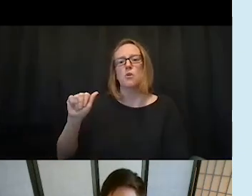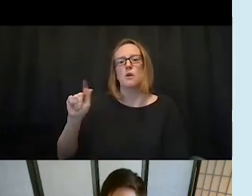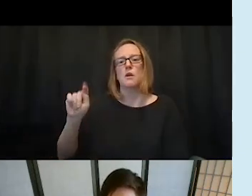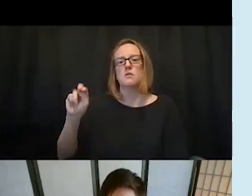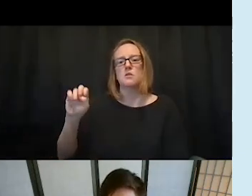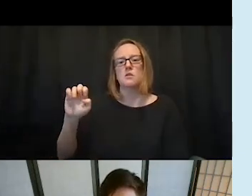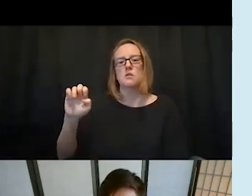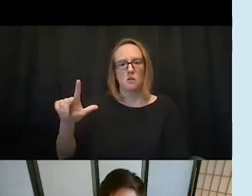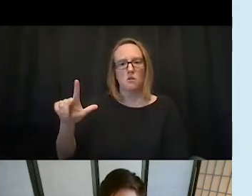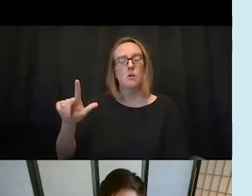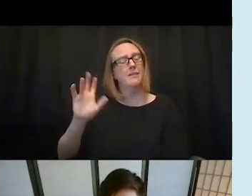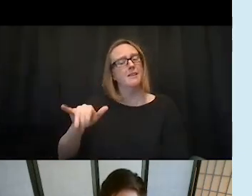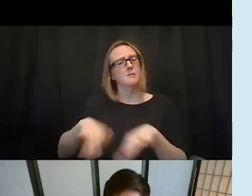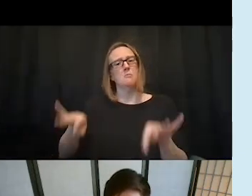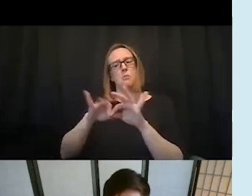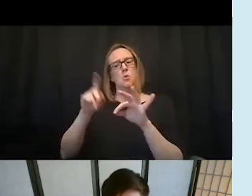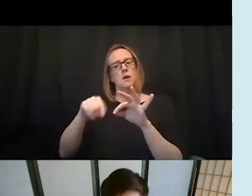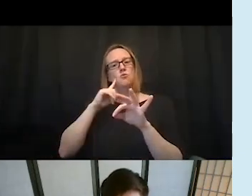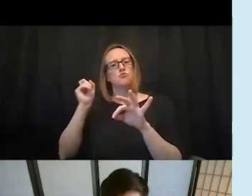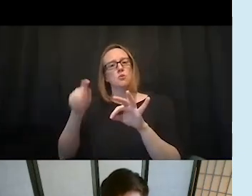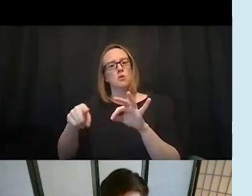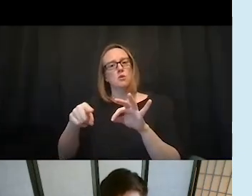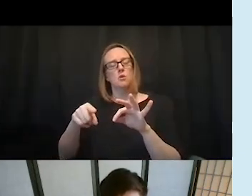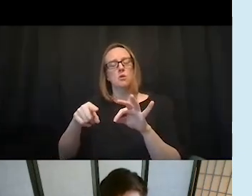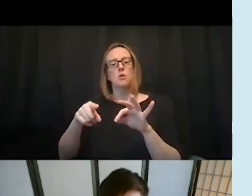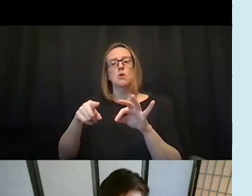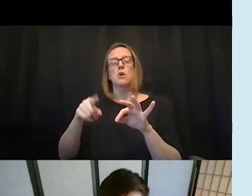is important to acknowledge as we become more connected to our emotions and to our